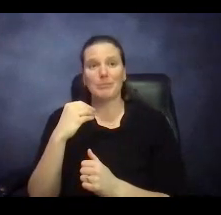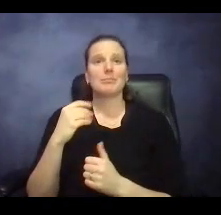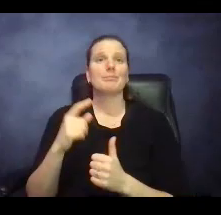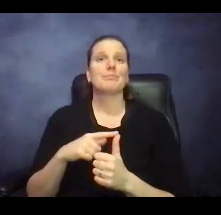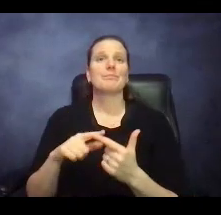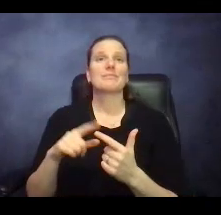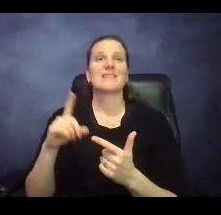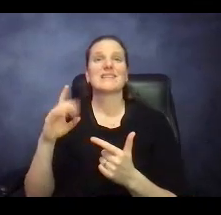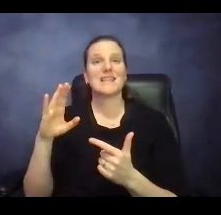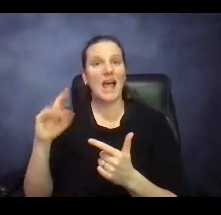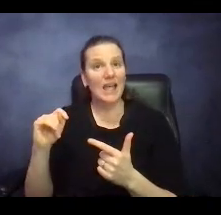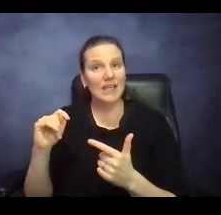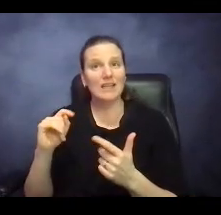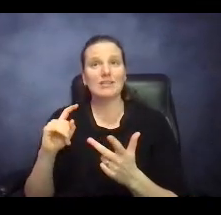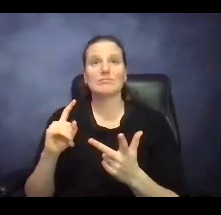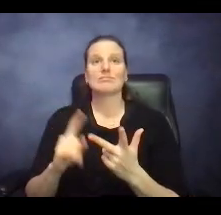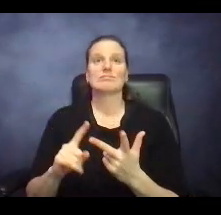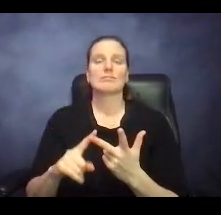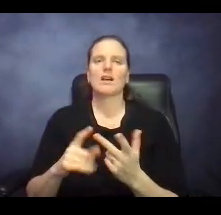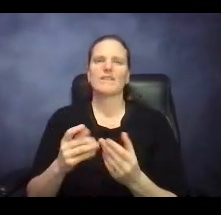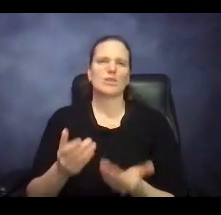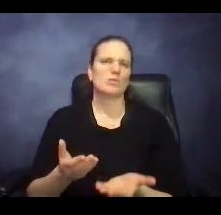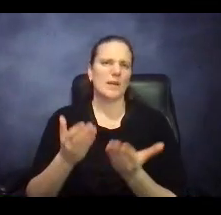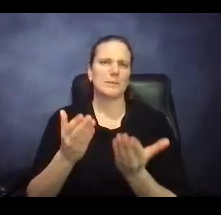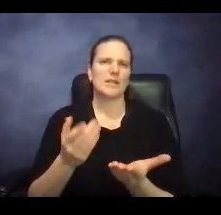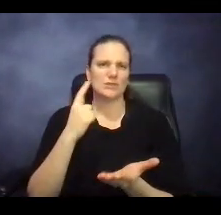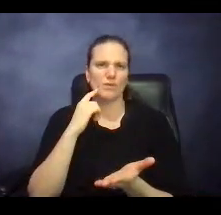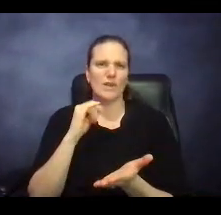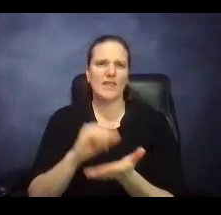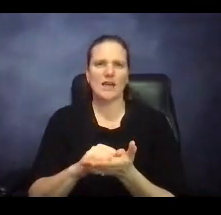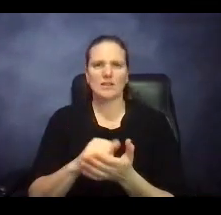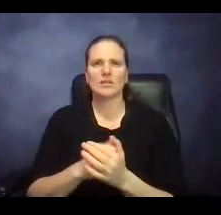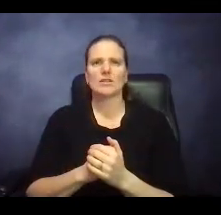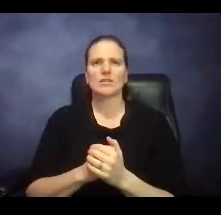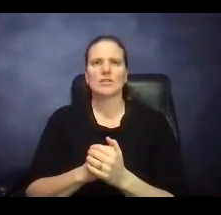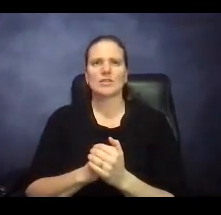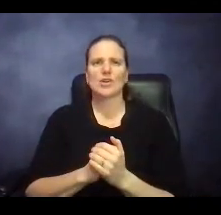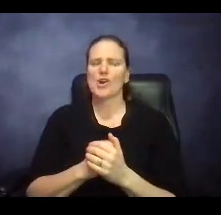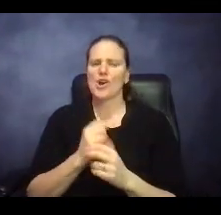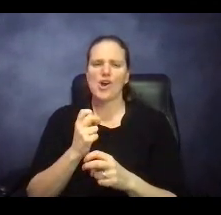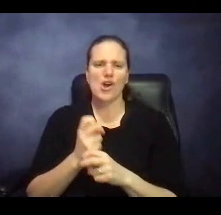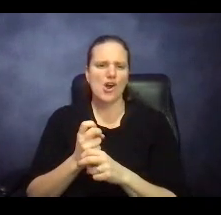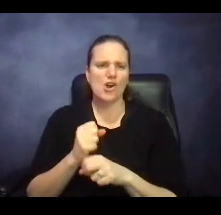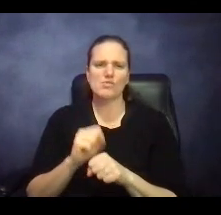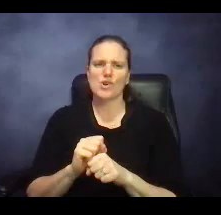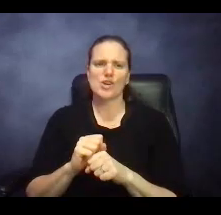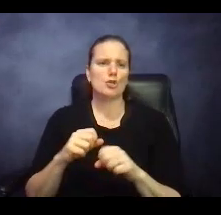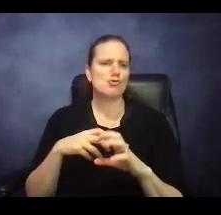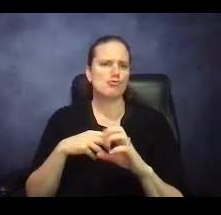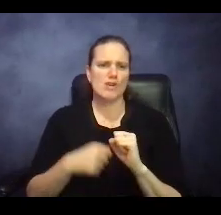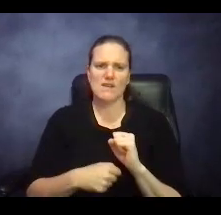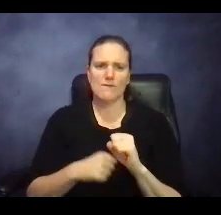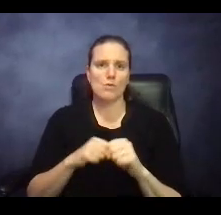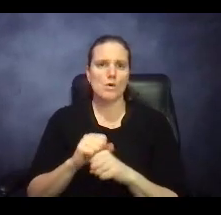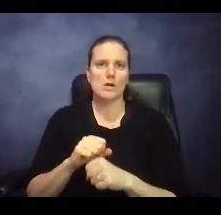I'm gonna give you really specific recommendations for that. And then doing that heart, that heart work, that grief work. So I really like the somatic therapy,